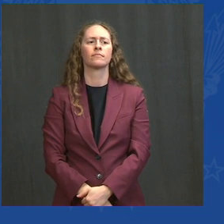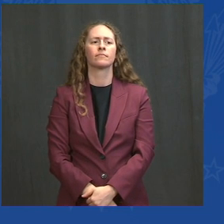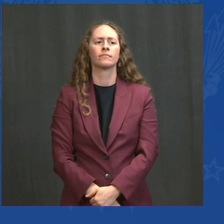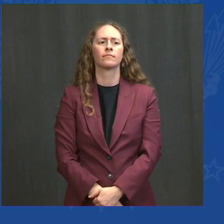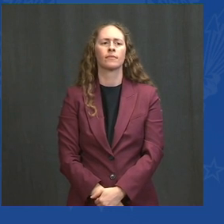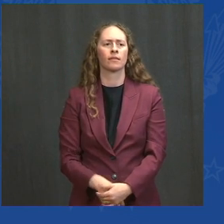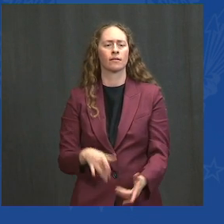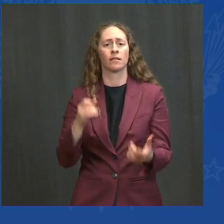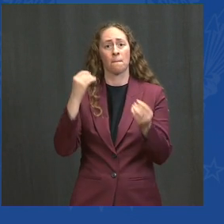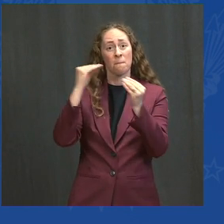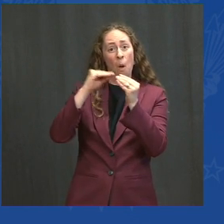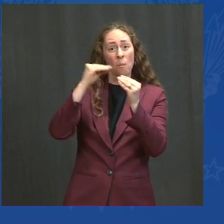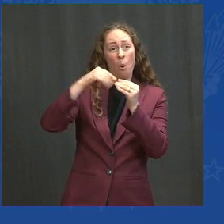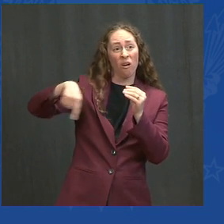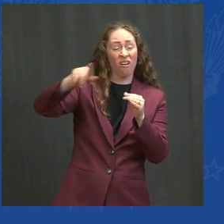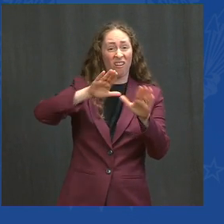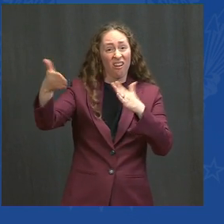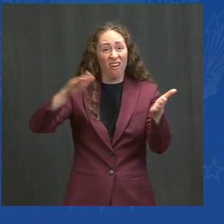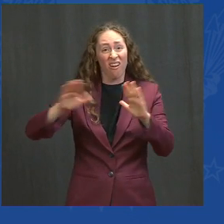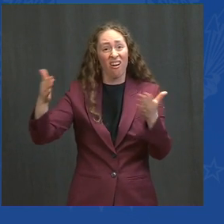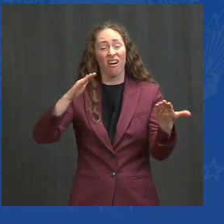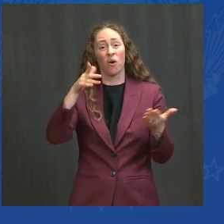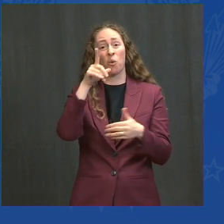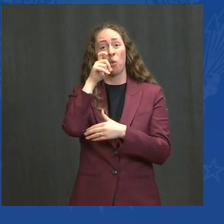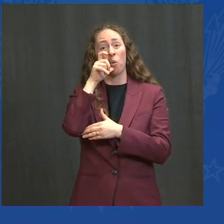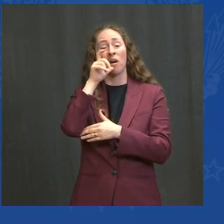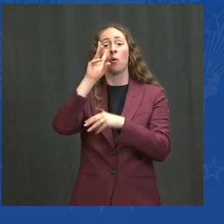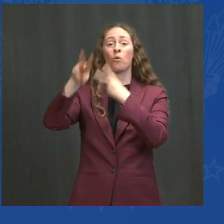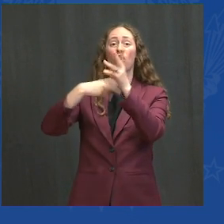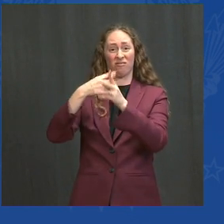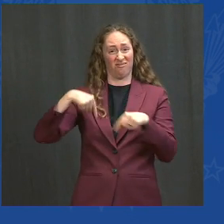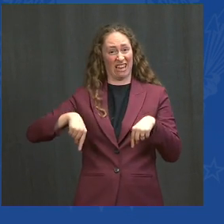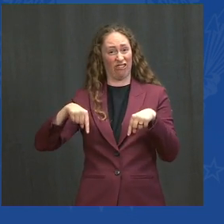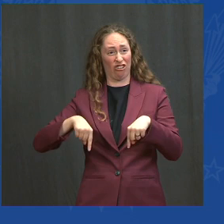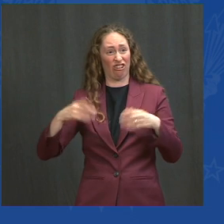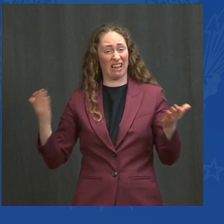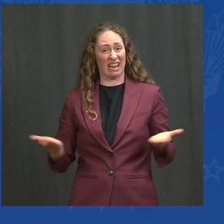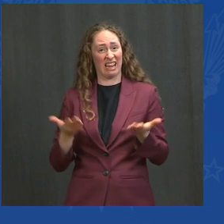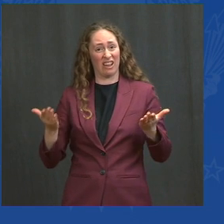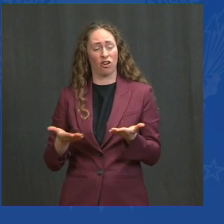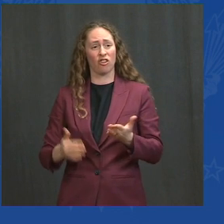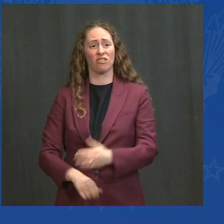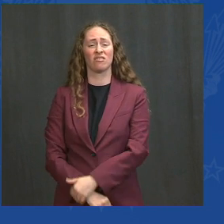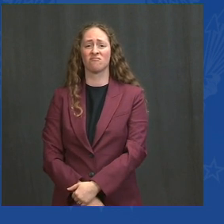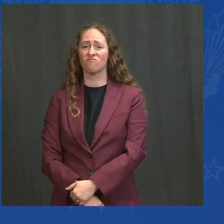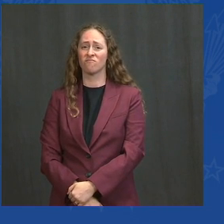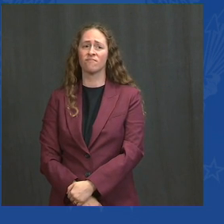I lost a wife and daughter and almost lost two sons.